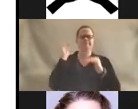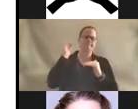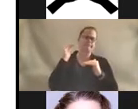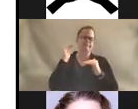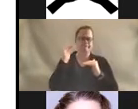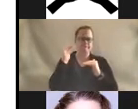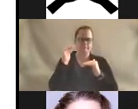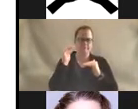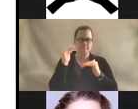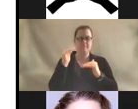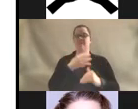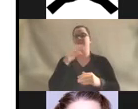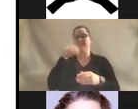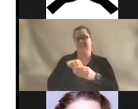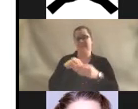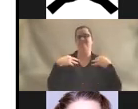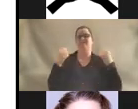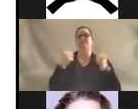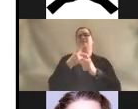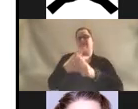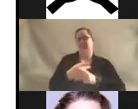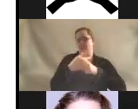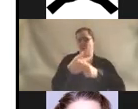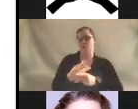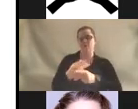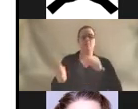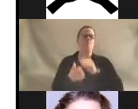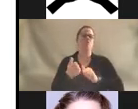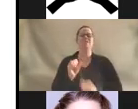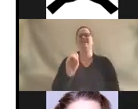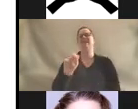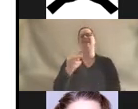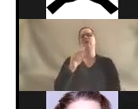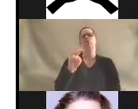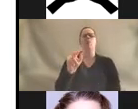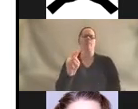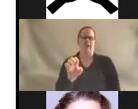inequities in health care are the most inhumane, and I'll find the actual quote